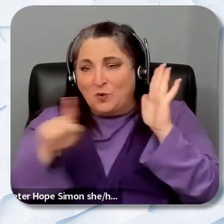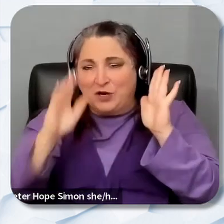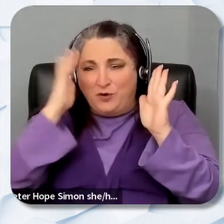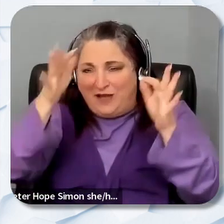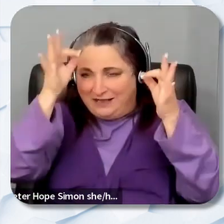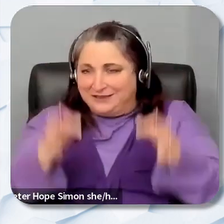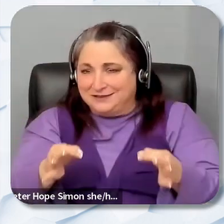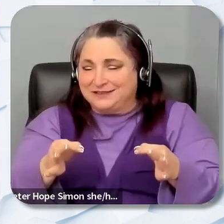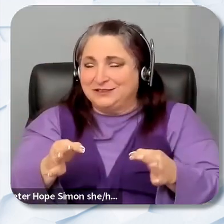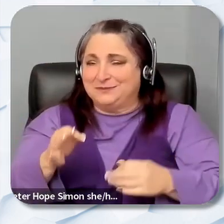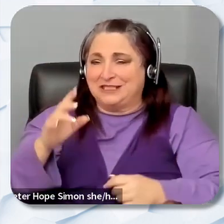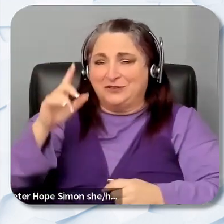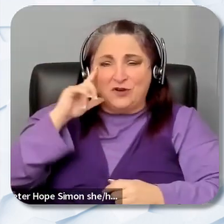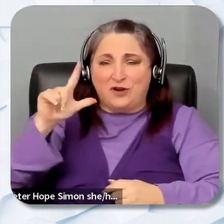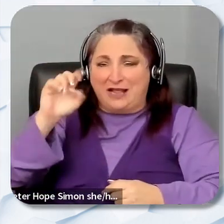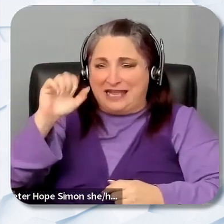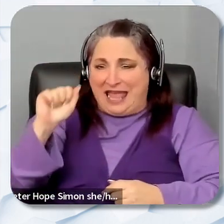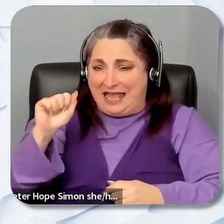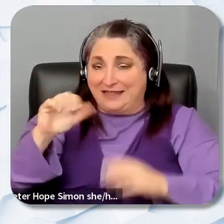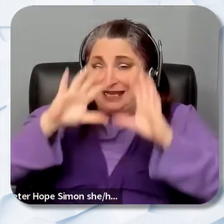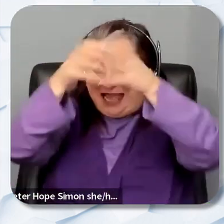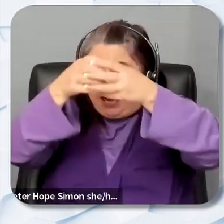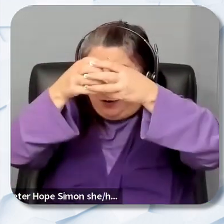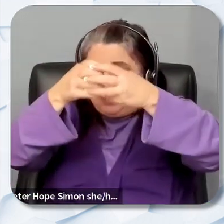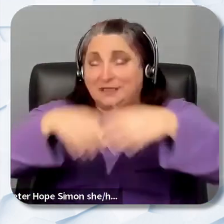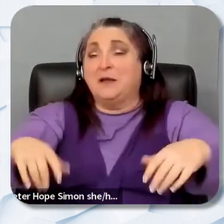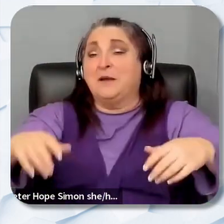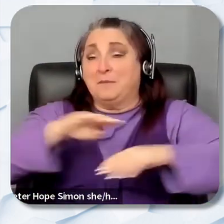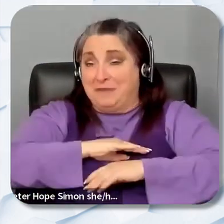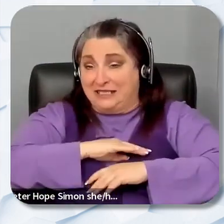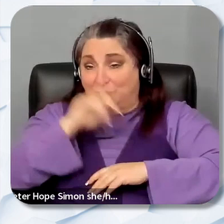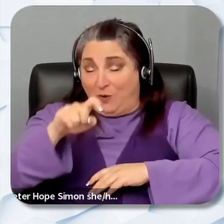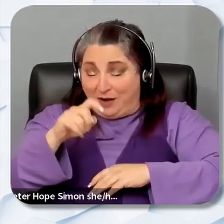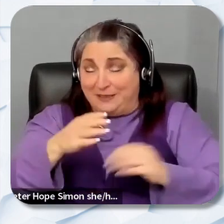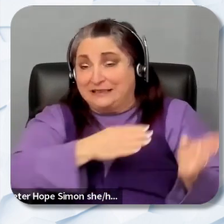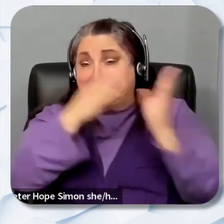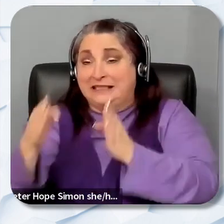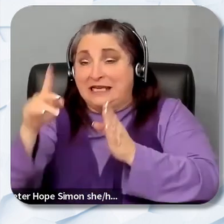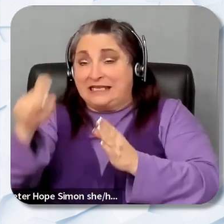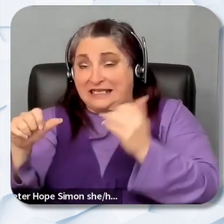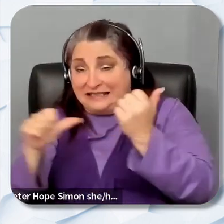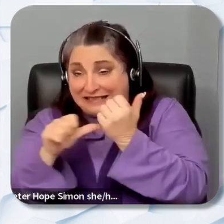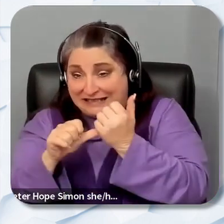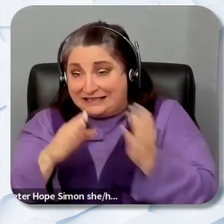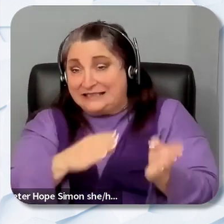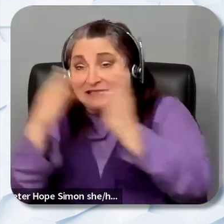determination categories are meets requirements, needs assistance, needs intervention, or needs